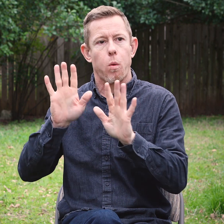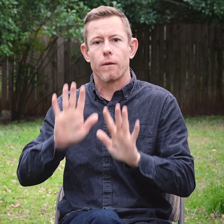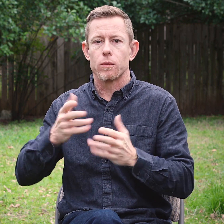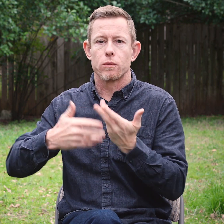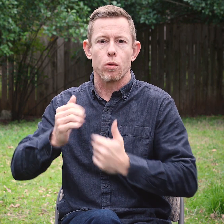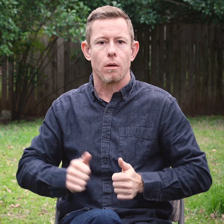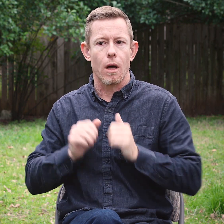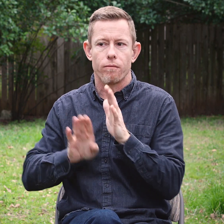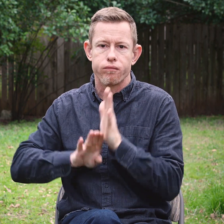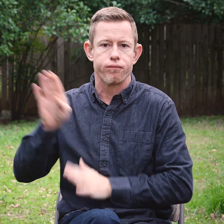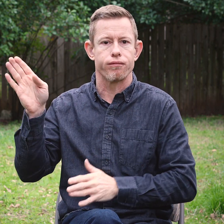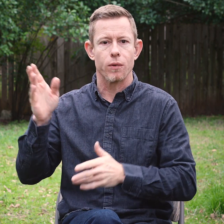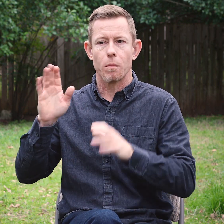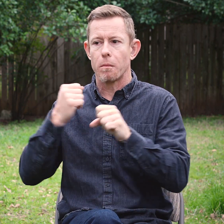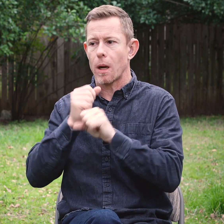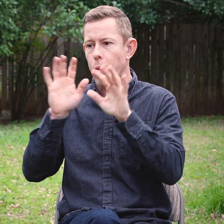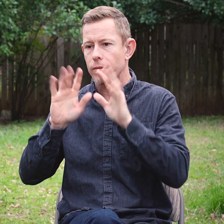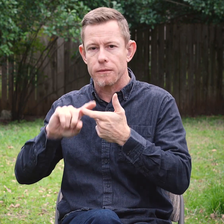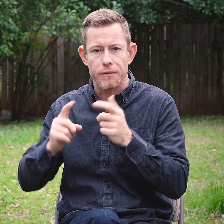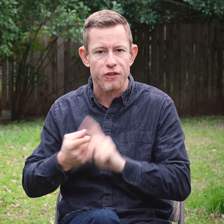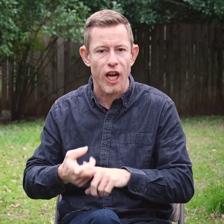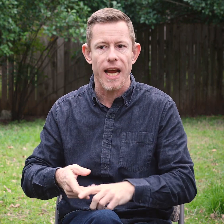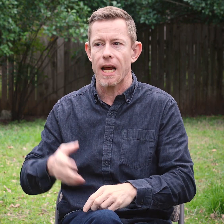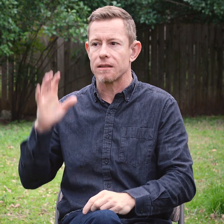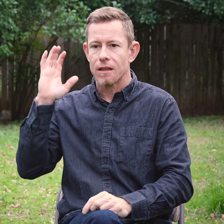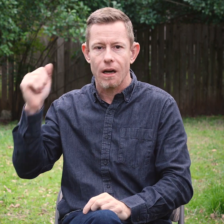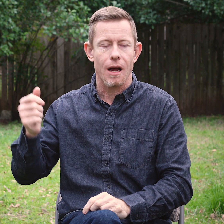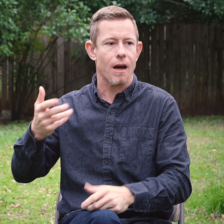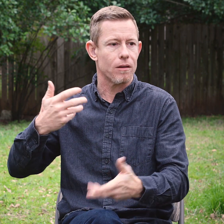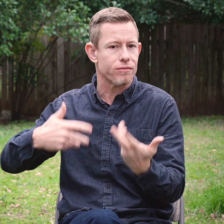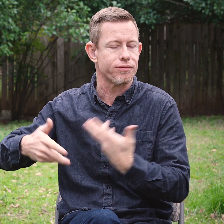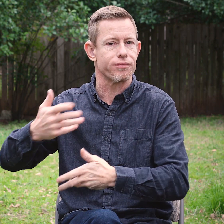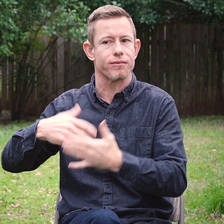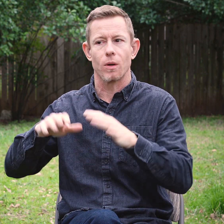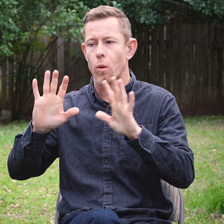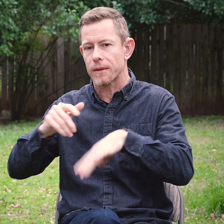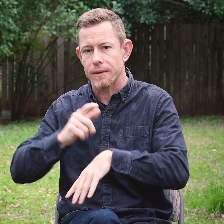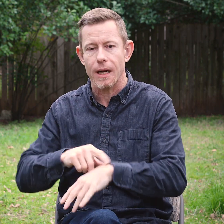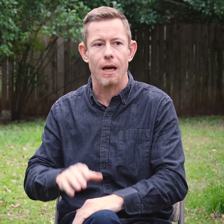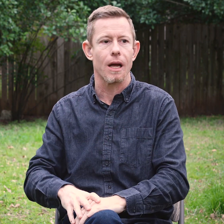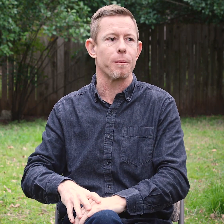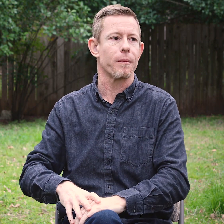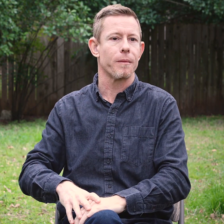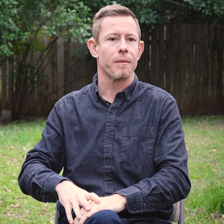but as time went on I developed a thriving social life, had all kinds of friends, and had a truly wonderful time.